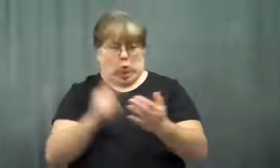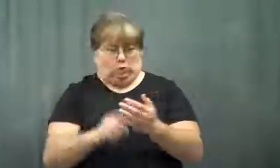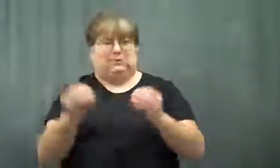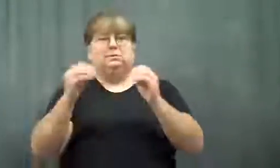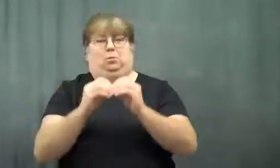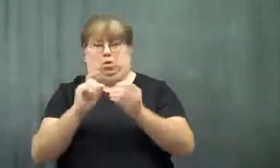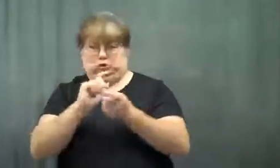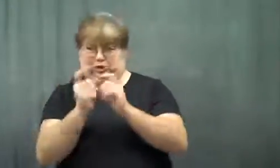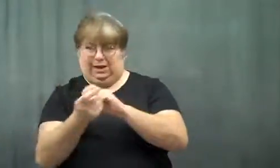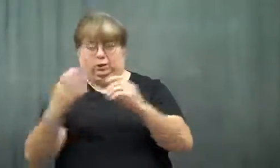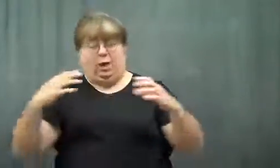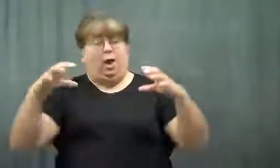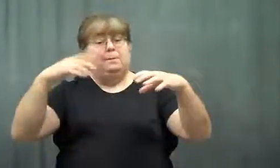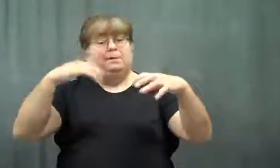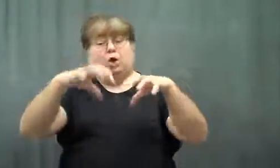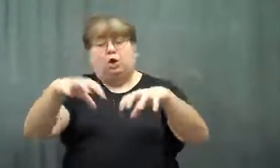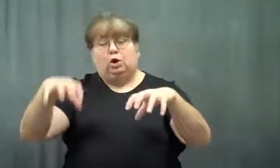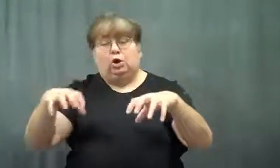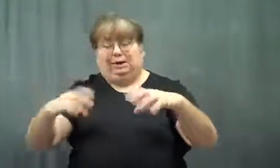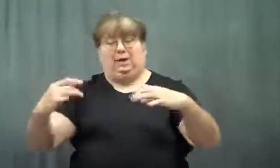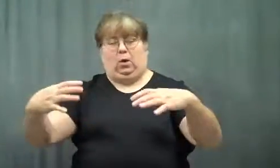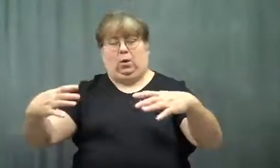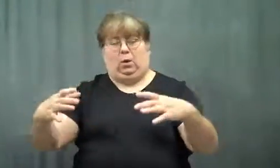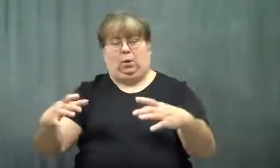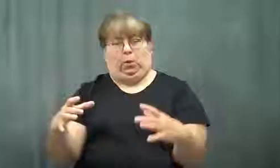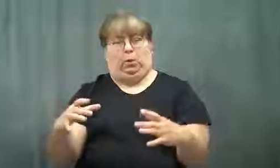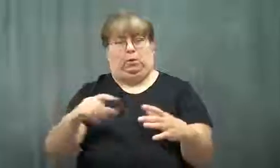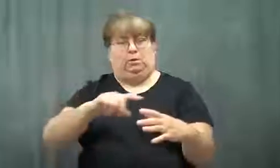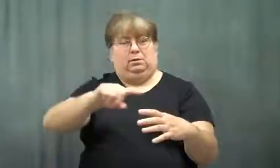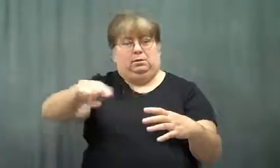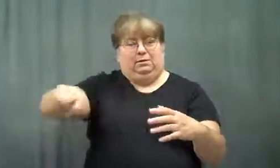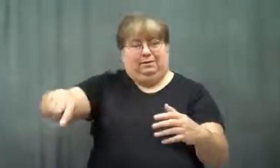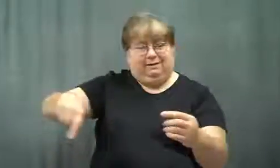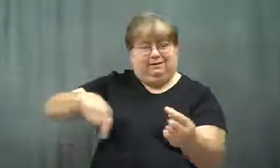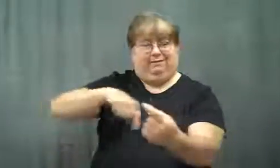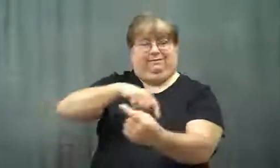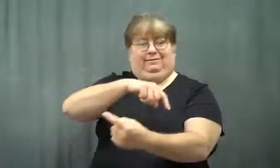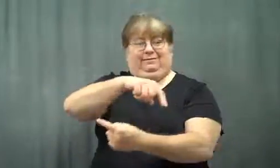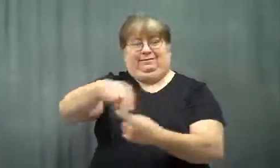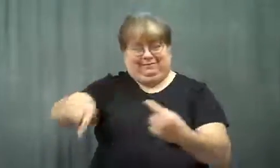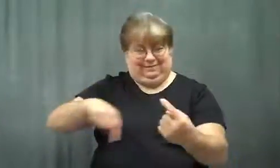it changes as the cluster becomes more concentrated